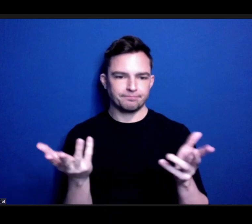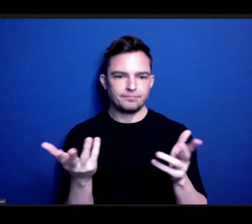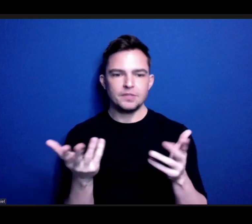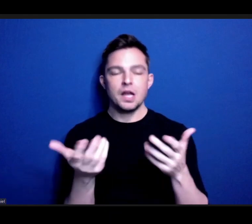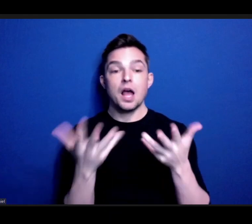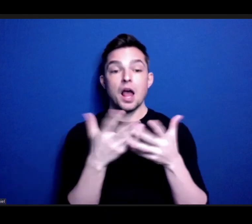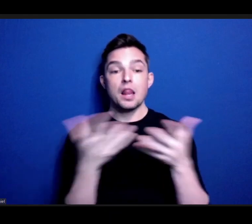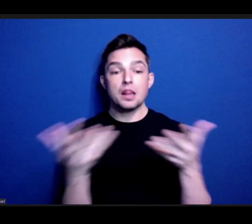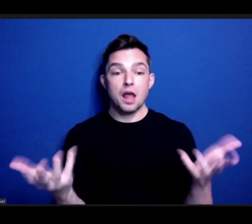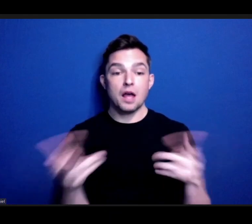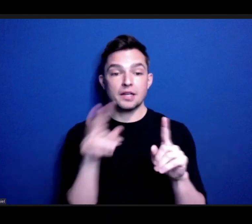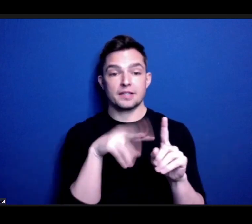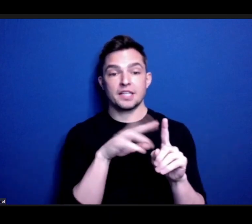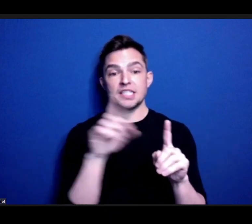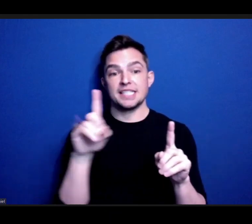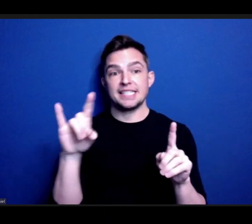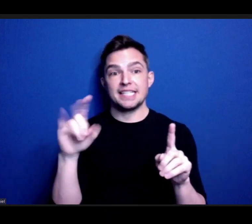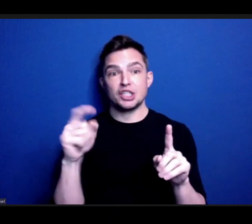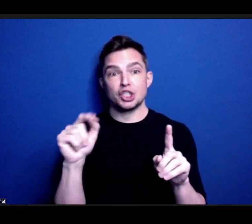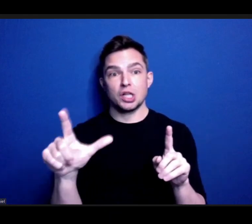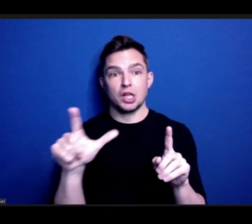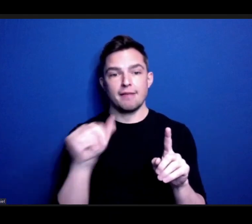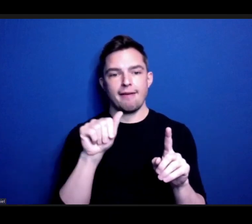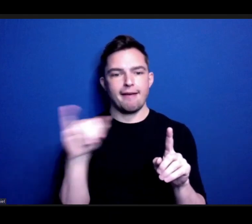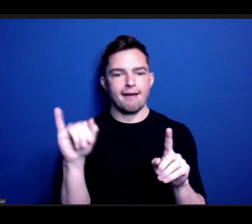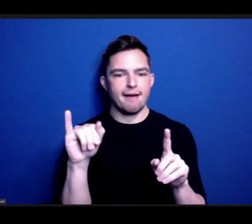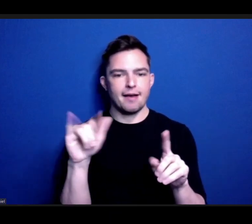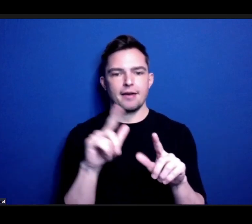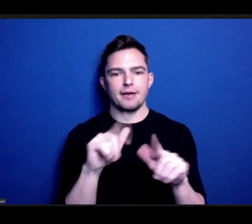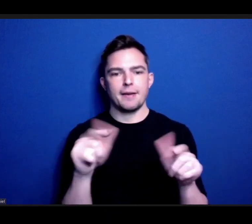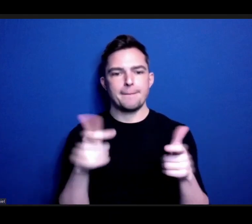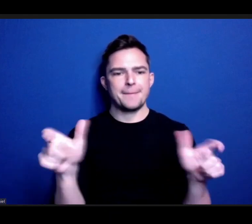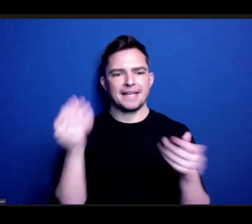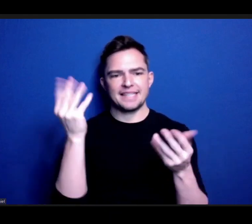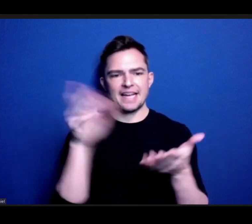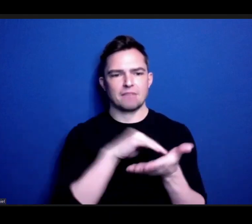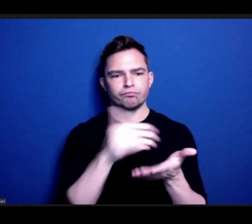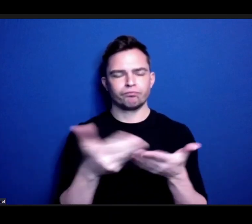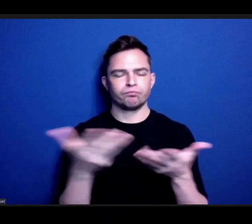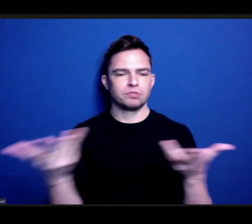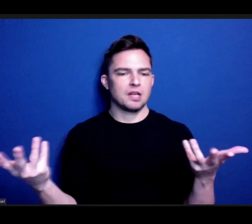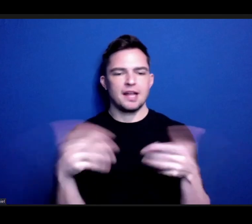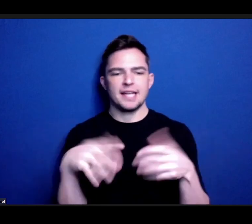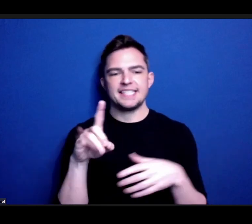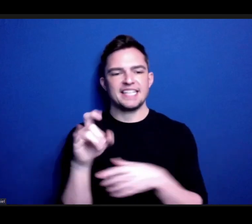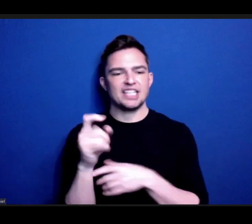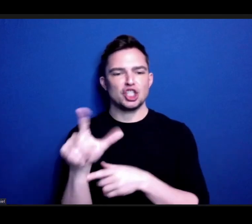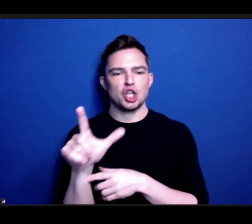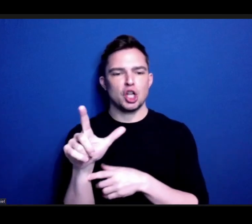it's digital surveillance, right? It's AI, it's big data. It's this kind of digital route